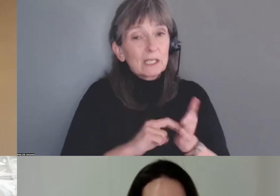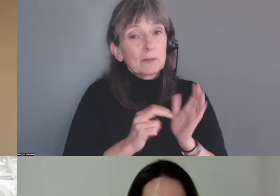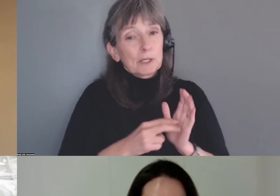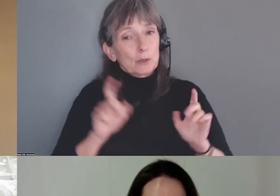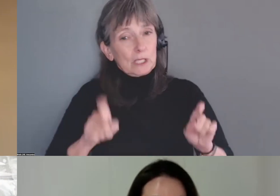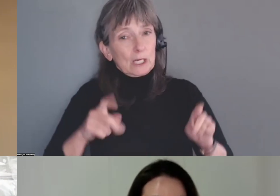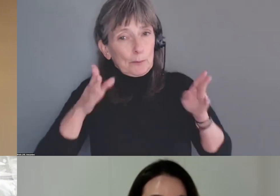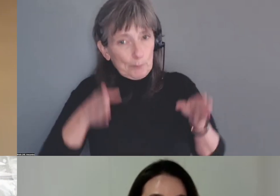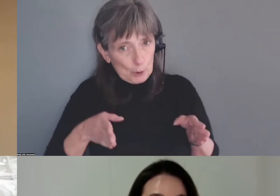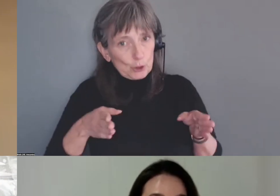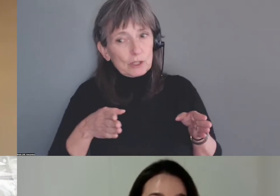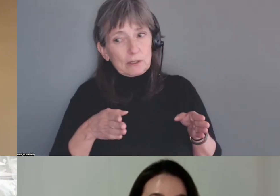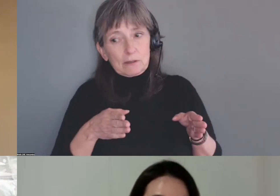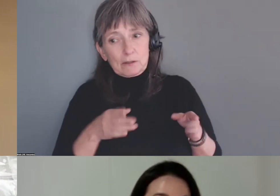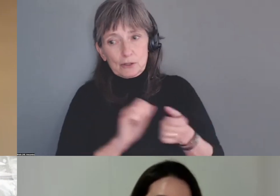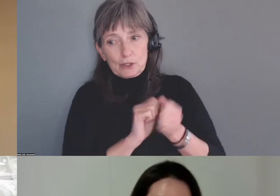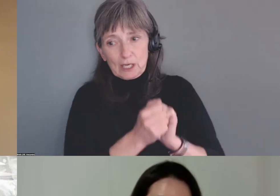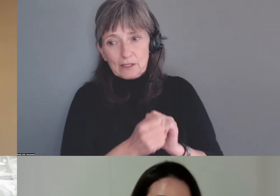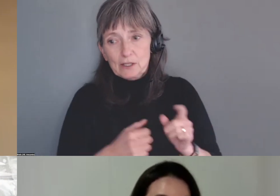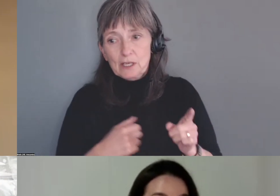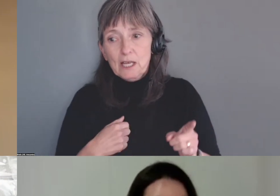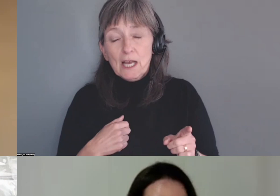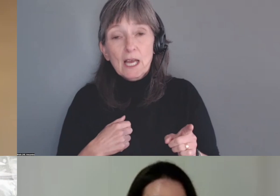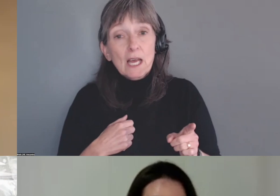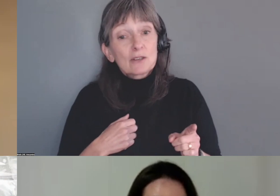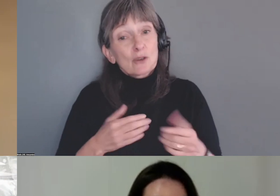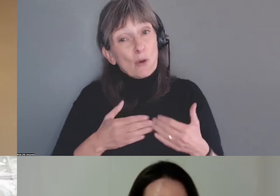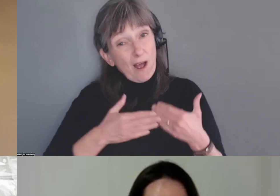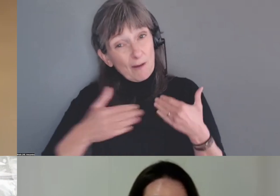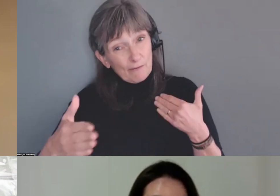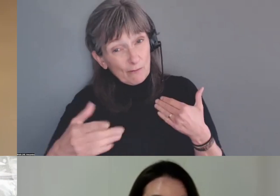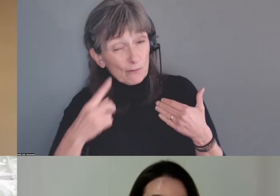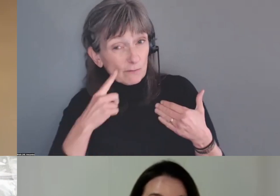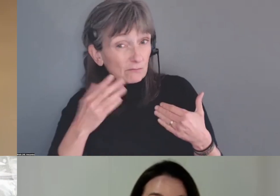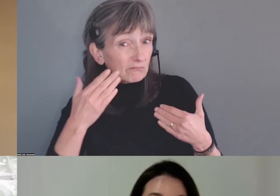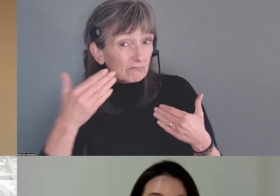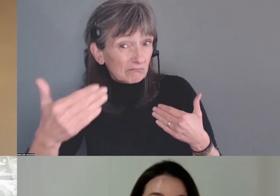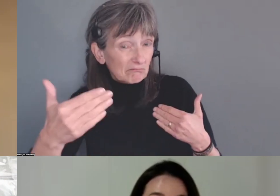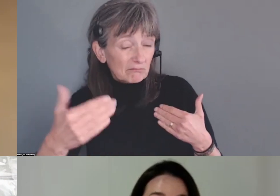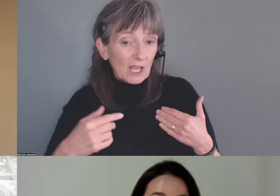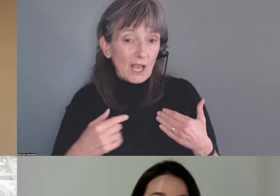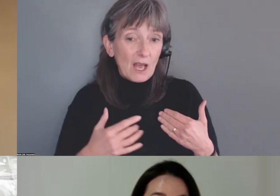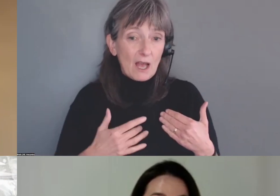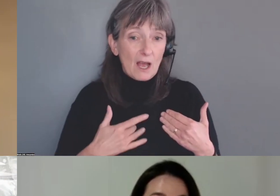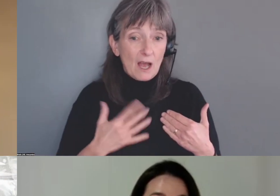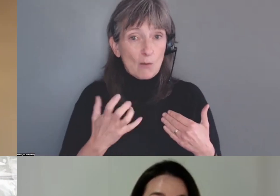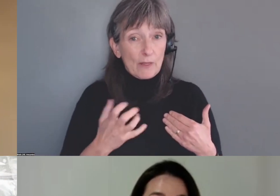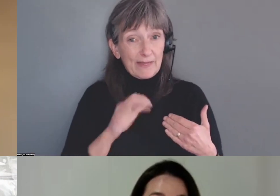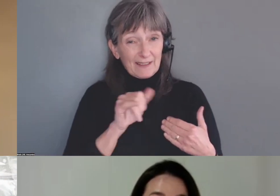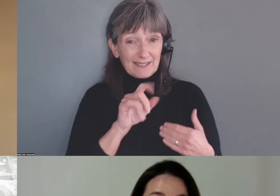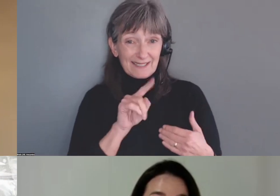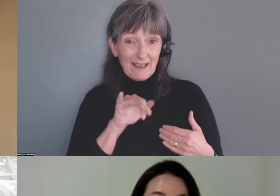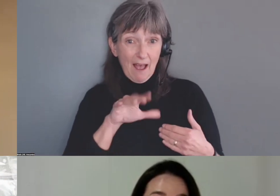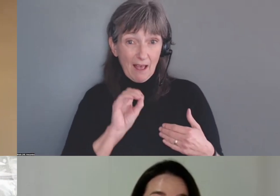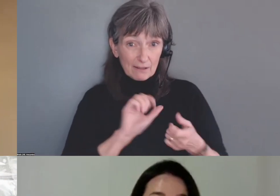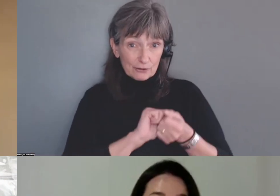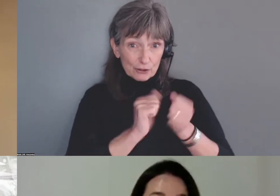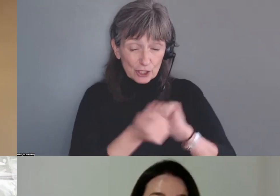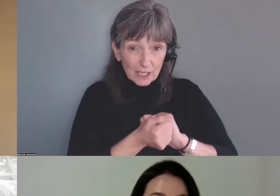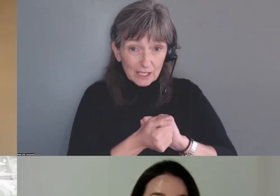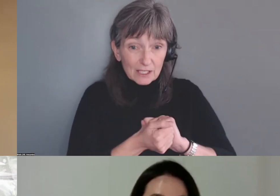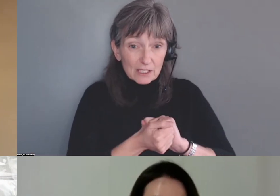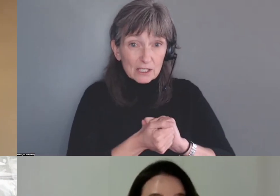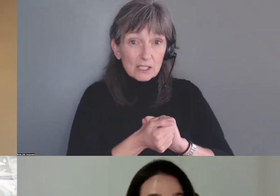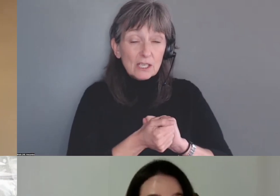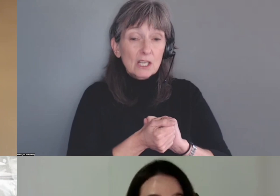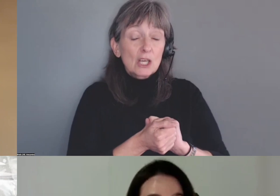that in Ketty going forward is to have those style changes implemented but shown in Track Changes.